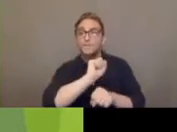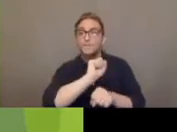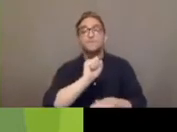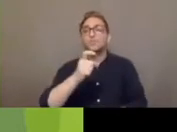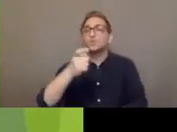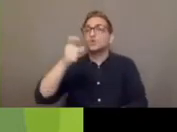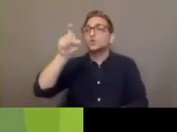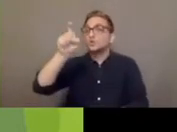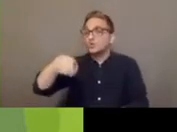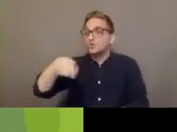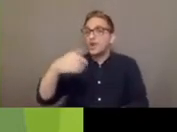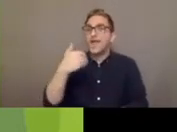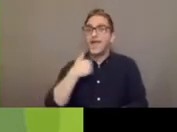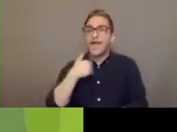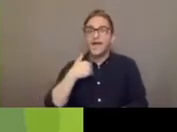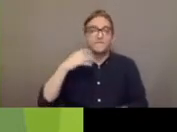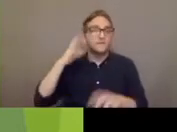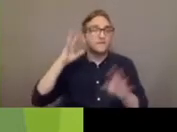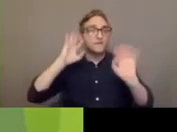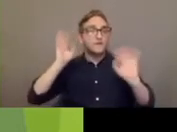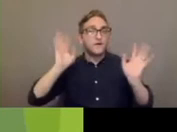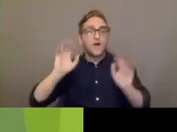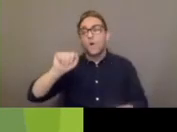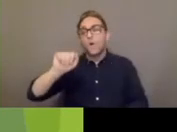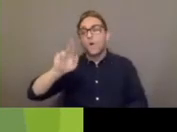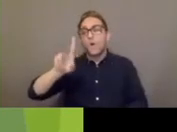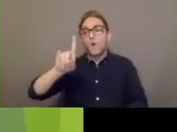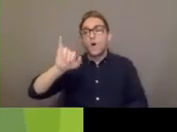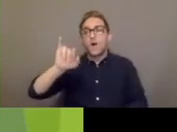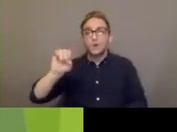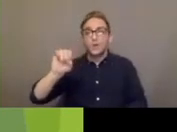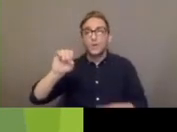section there where you can click on and it gives you like a 1‑800 number to talk to